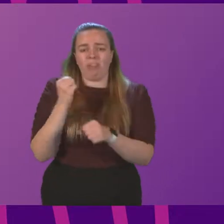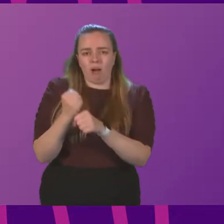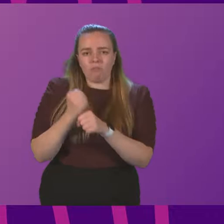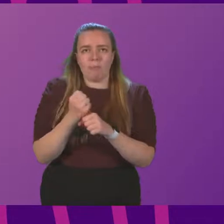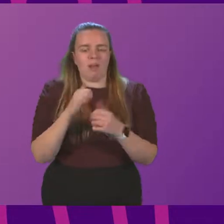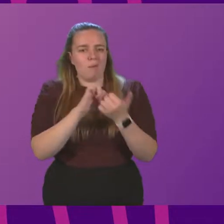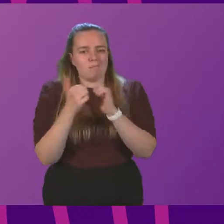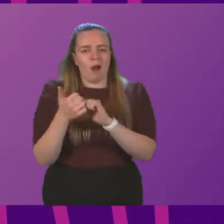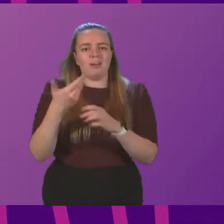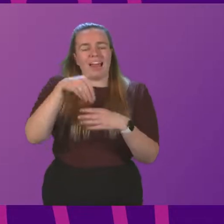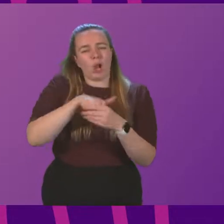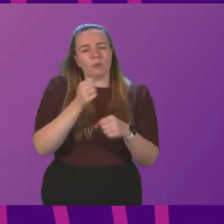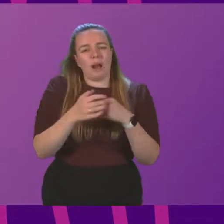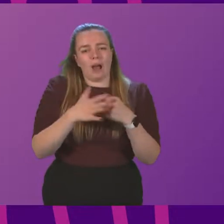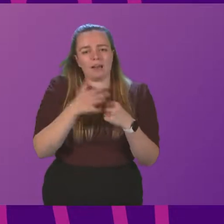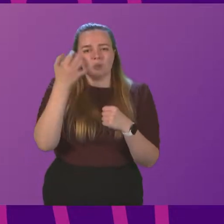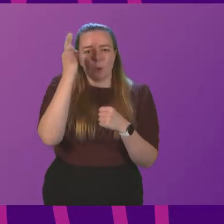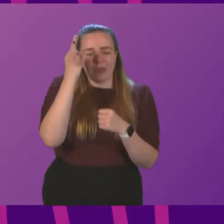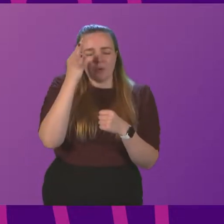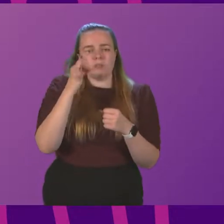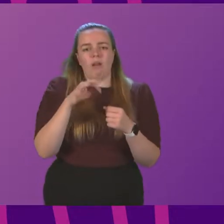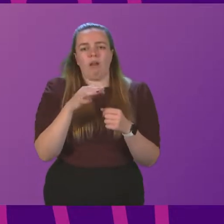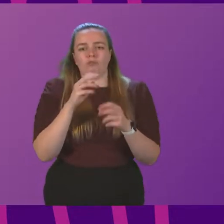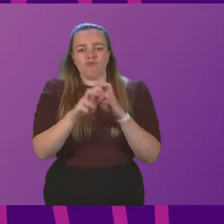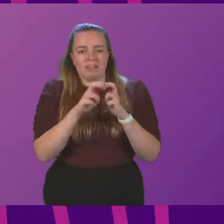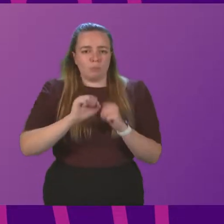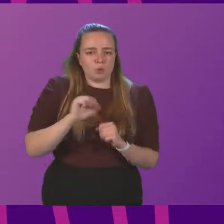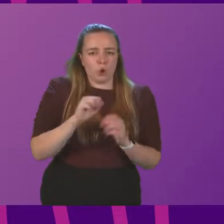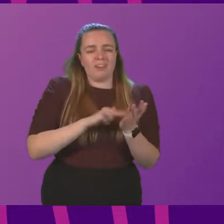including Glasgow City Council, Transport Scotland, NHS Scotland and Police Scotland—and